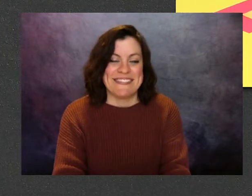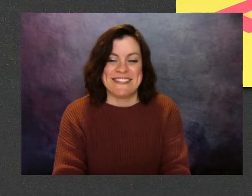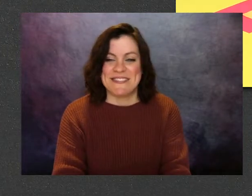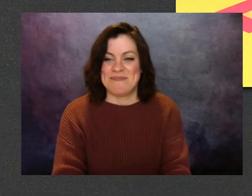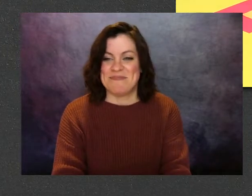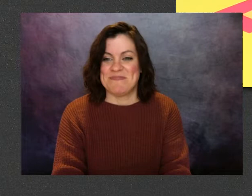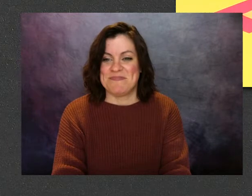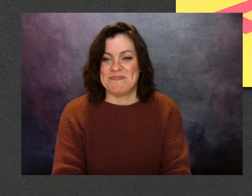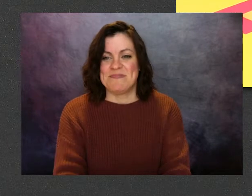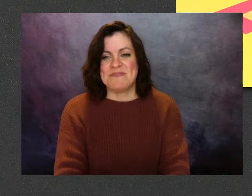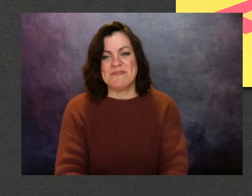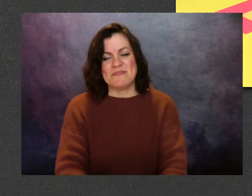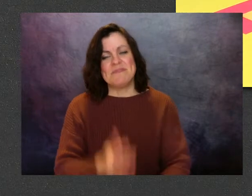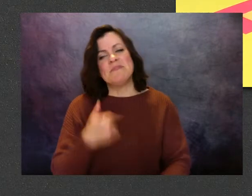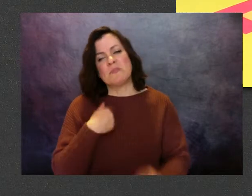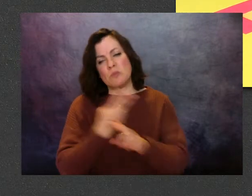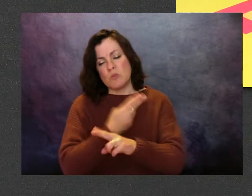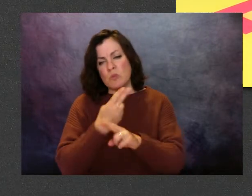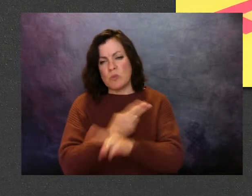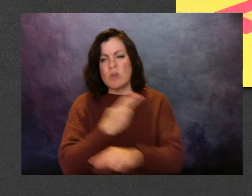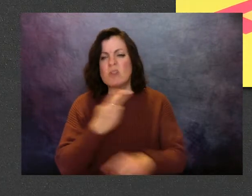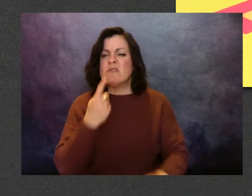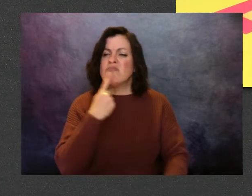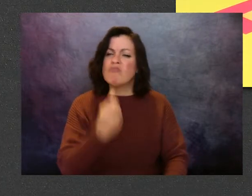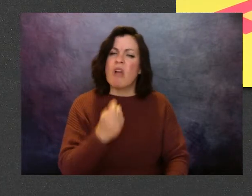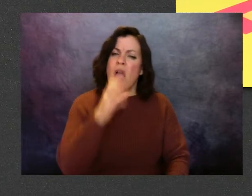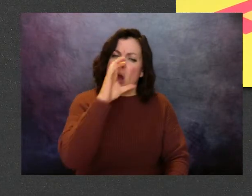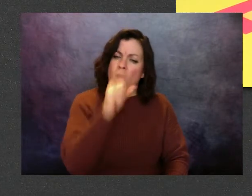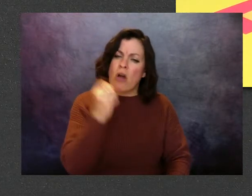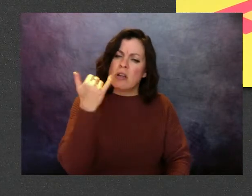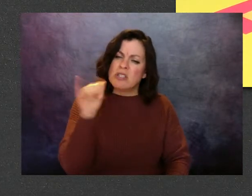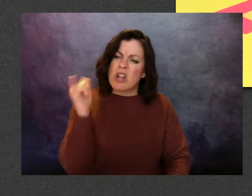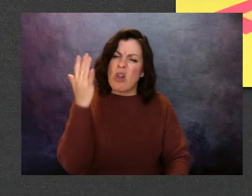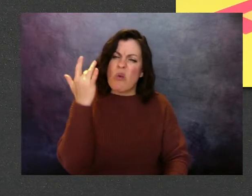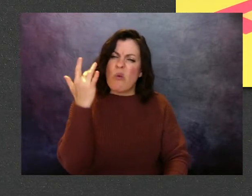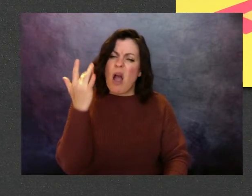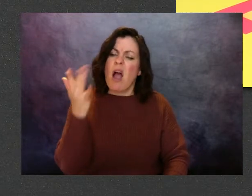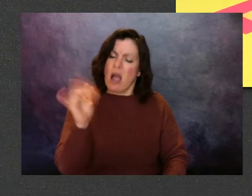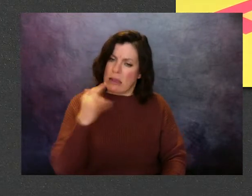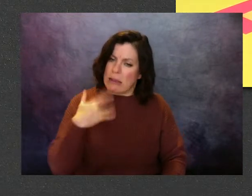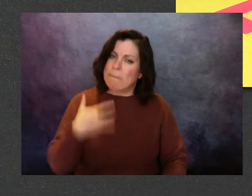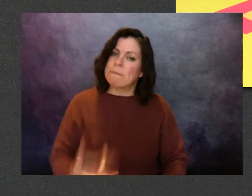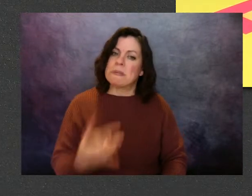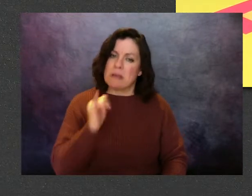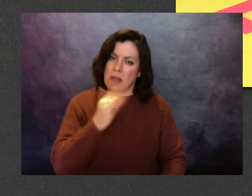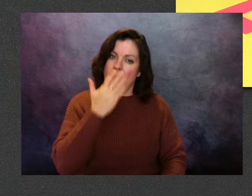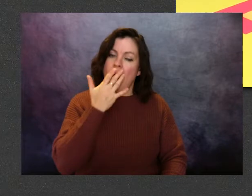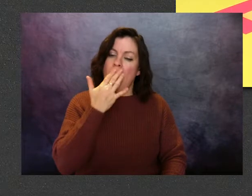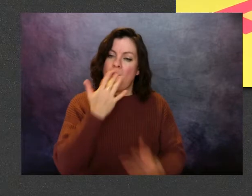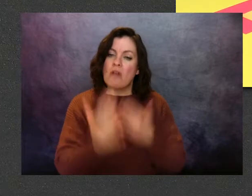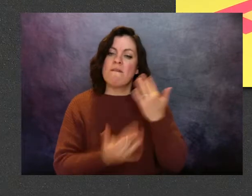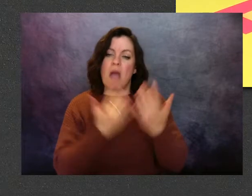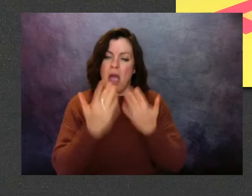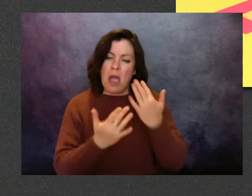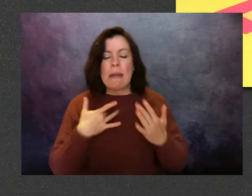I'm using these colors cause normally friends in a fire. These are kind of the fires, but the colors of the fire that we see, we see those orange,